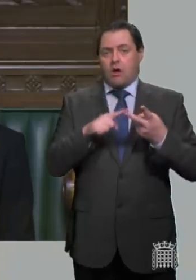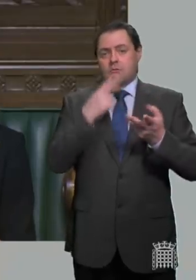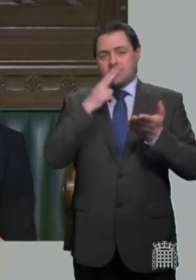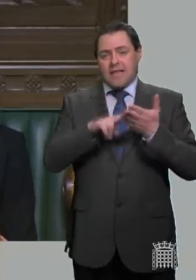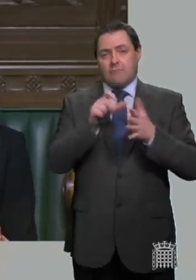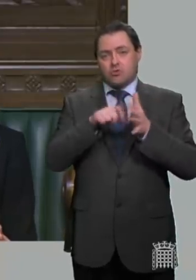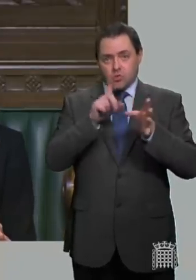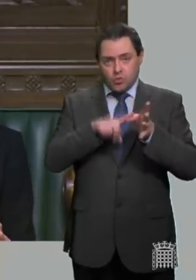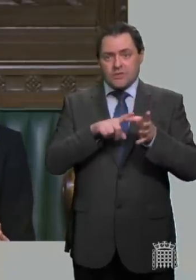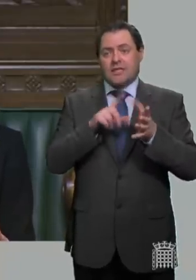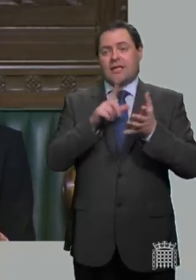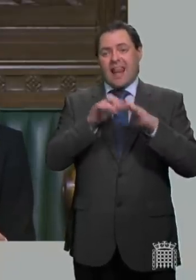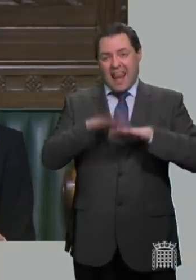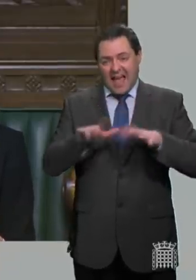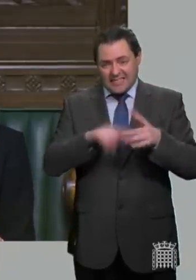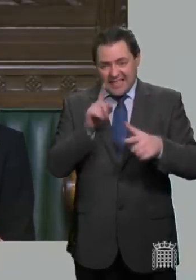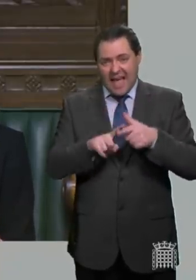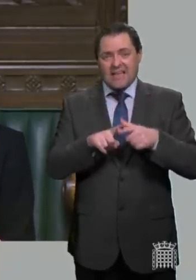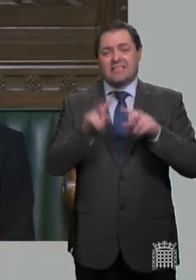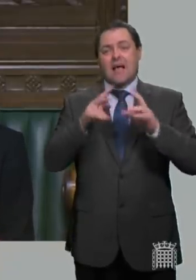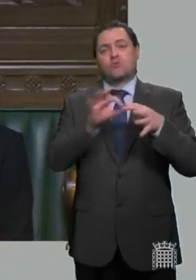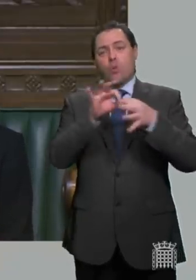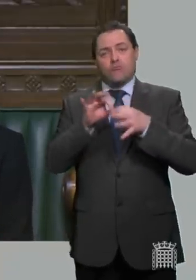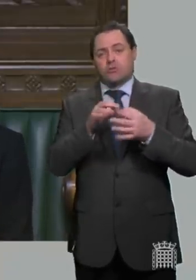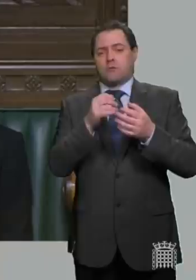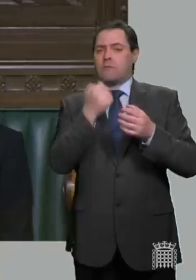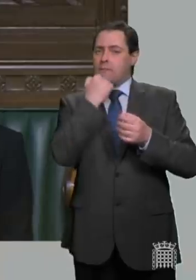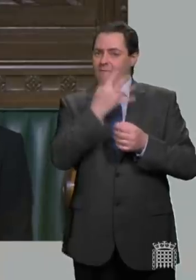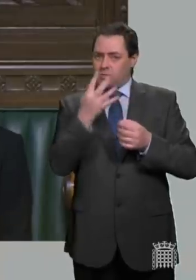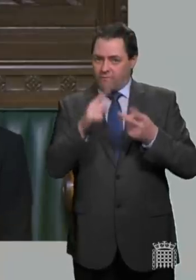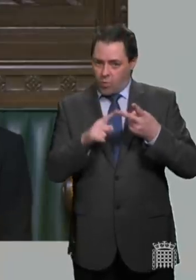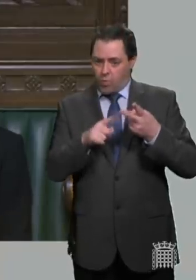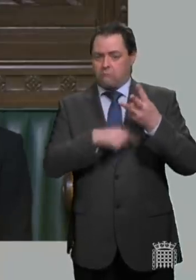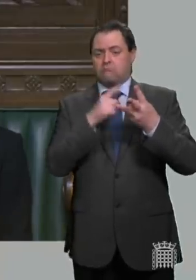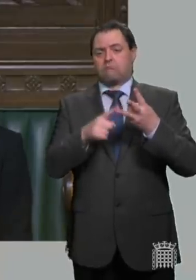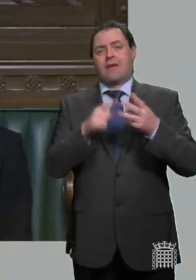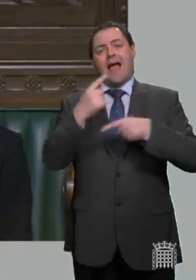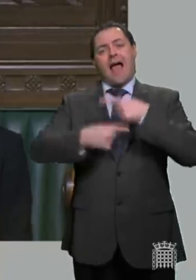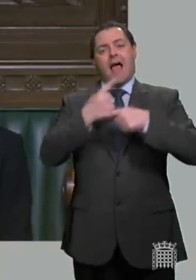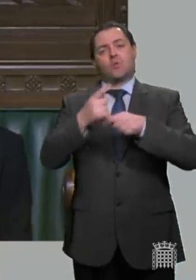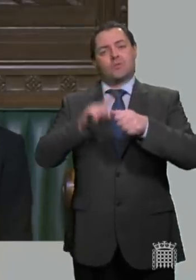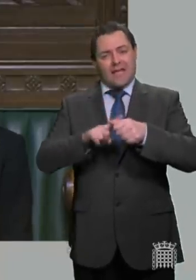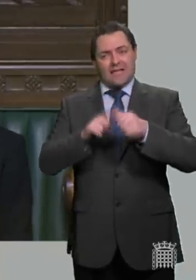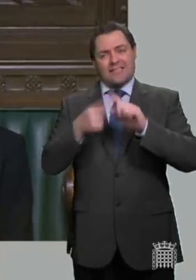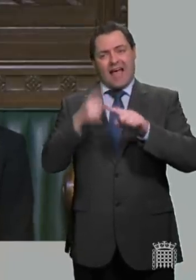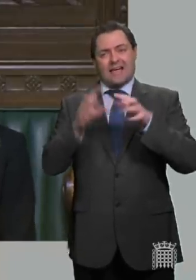co-operatives etc) (motion no. 44); (c) Annual tax on enveloped dwellings